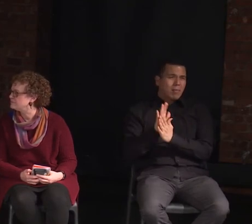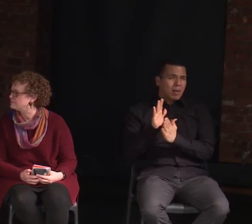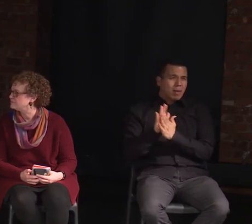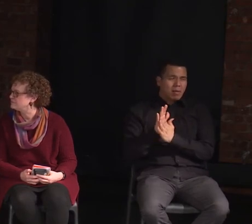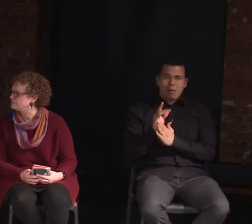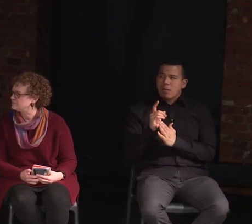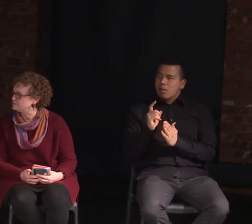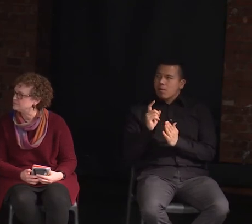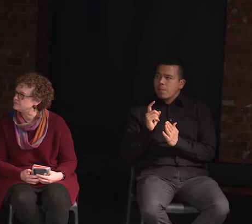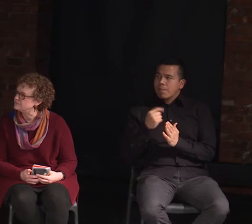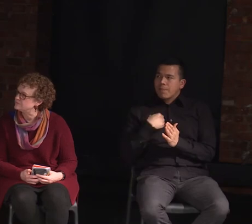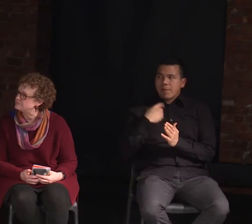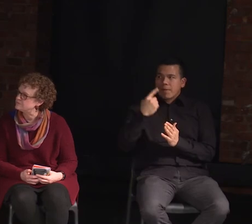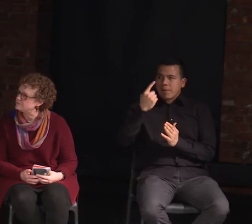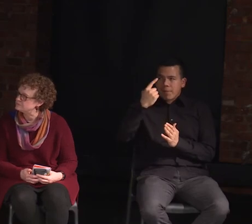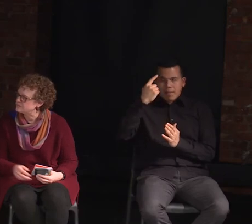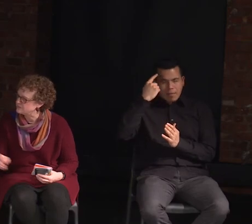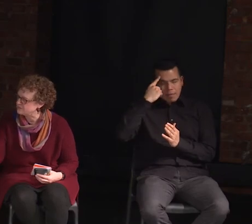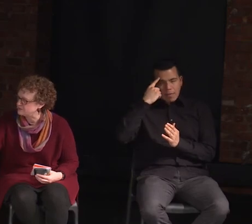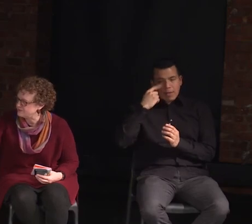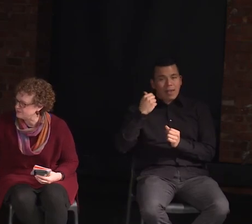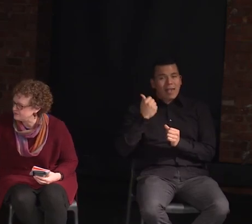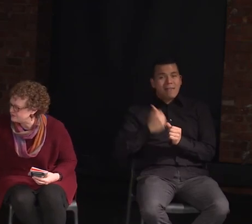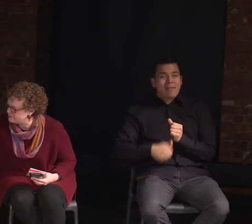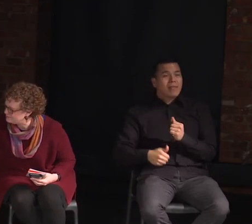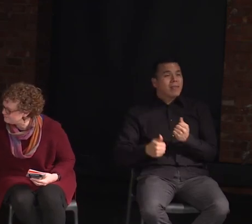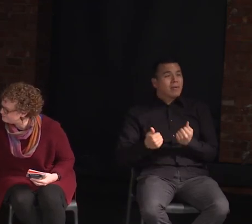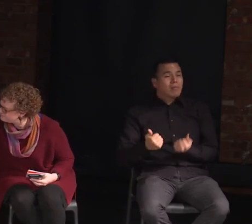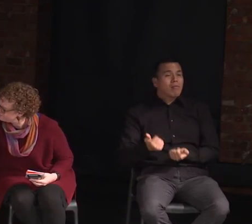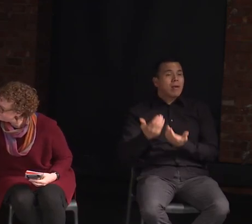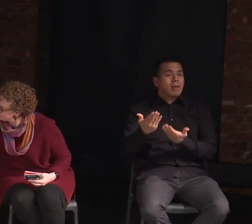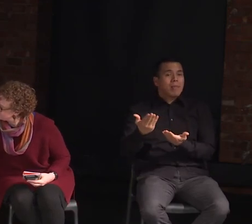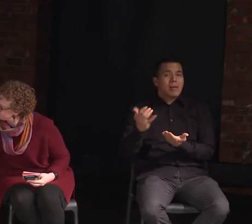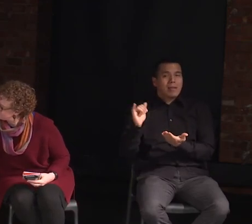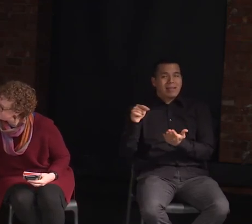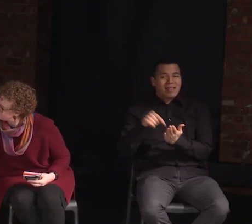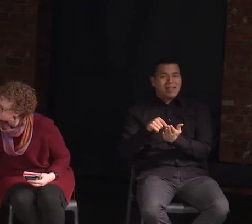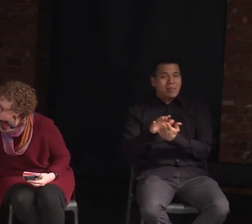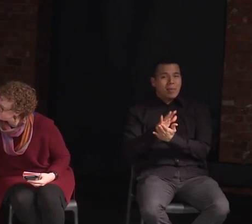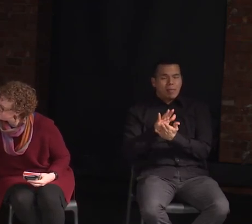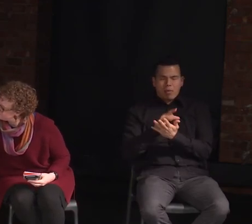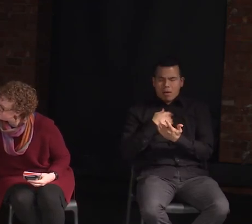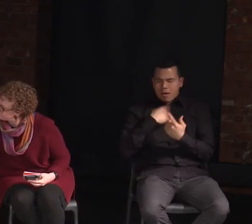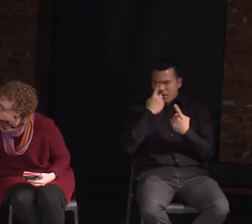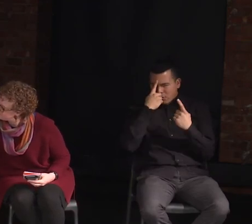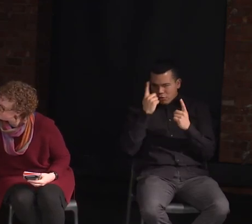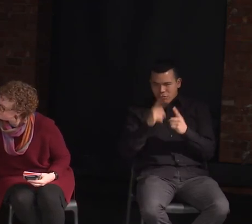I think everything that was recommended in there, I absolutely wholeheartedly agree.